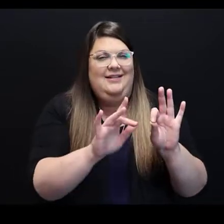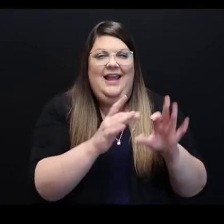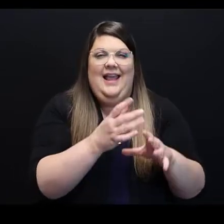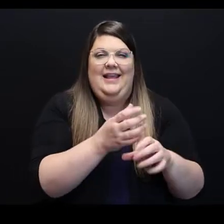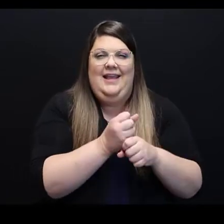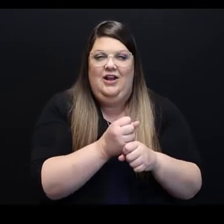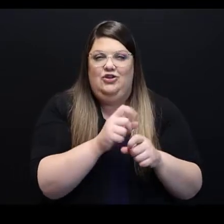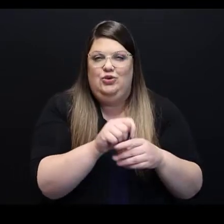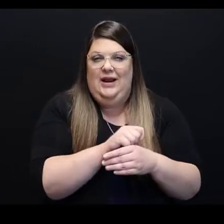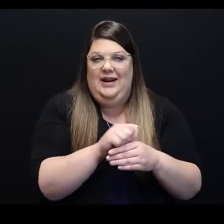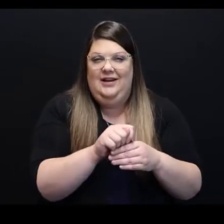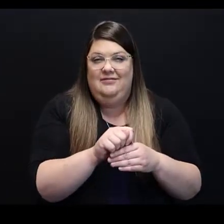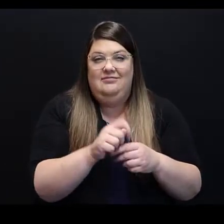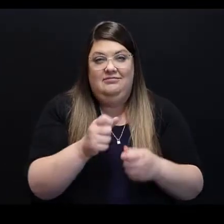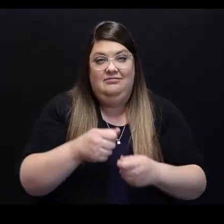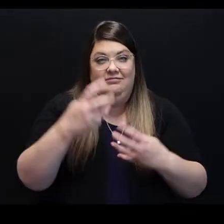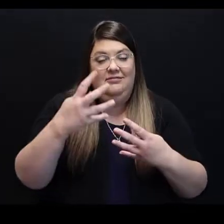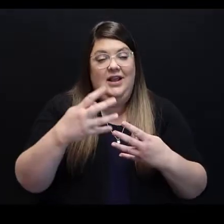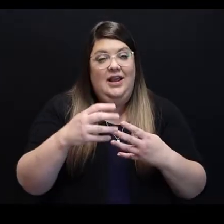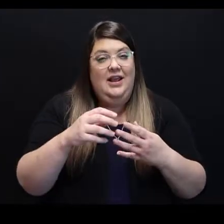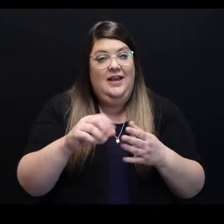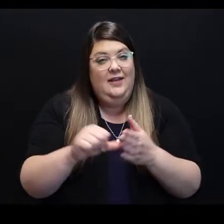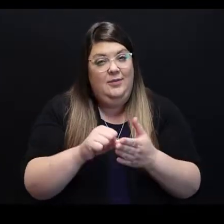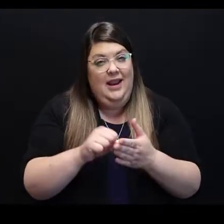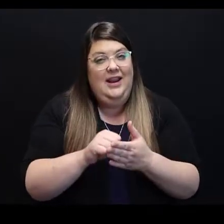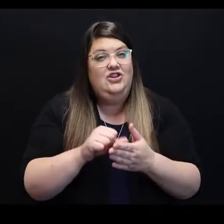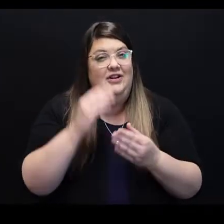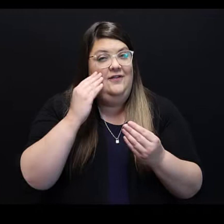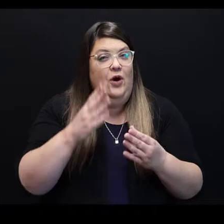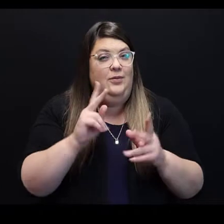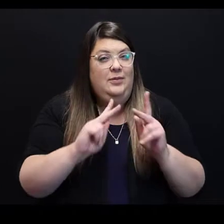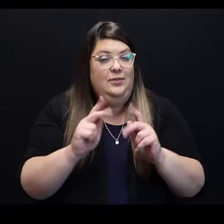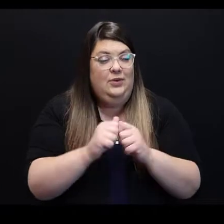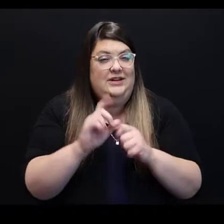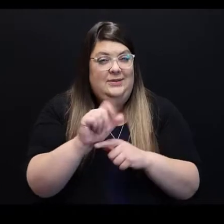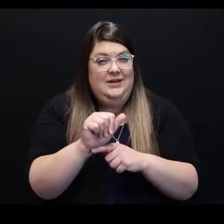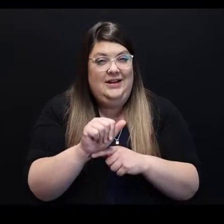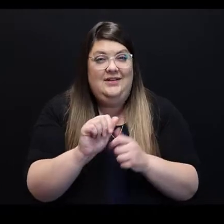individuals with disabilities about how training can help them prepare for and advance in a job.